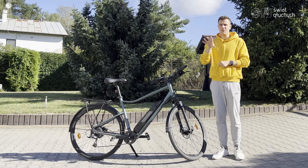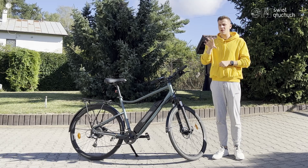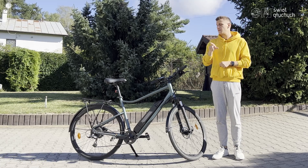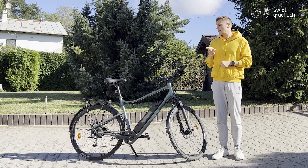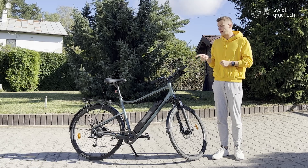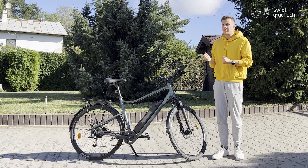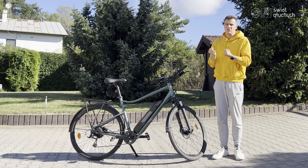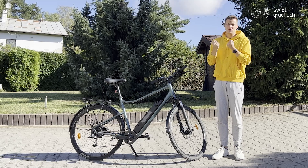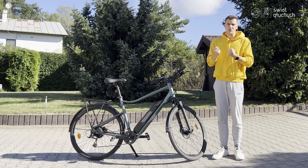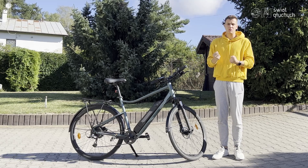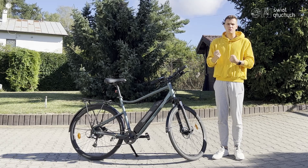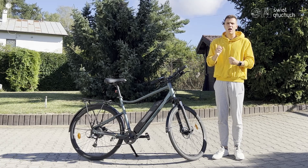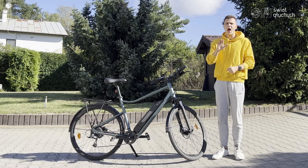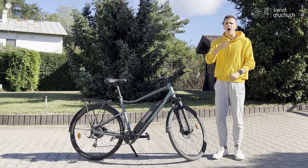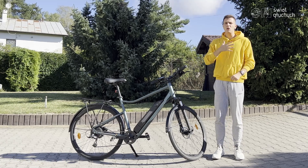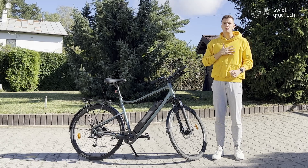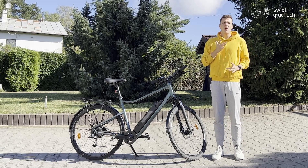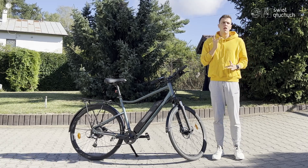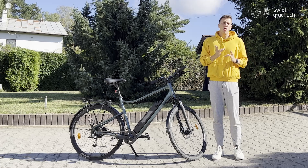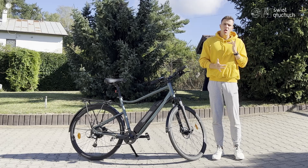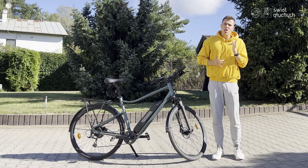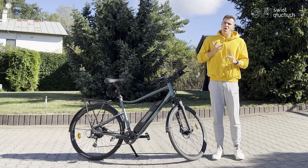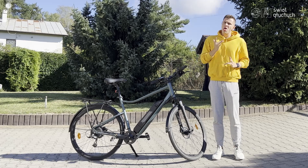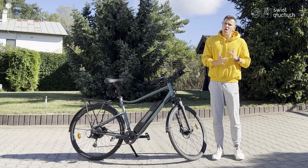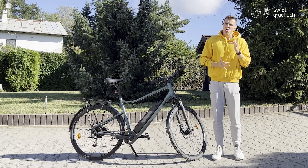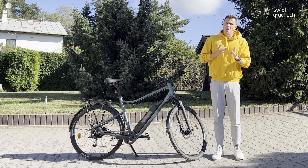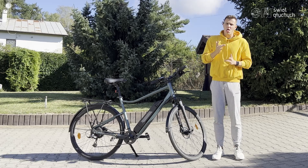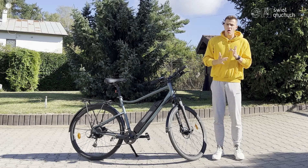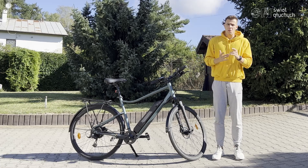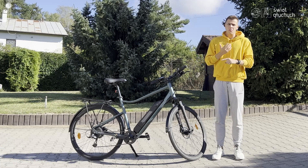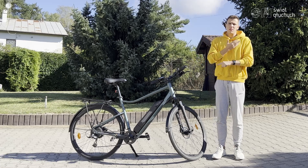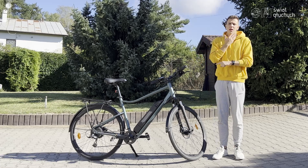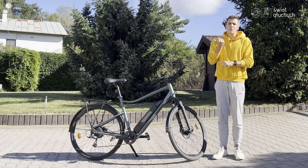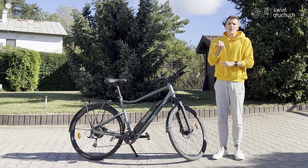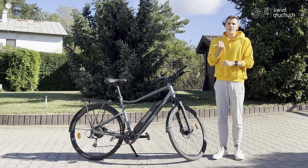so it is much heavier, but we do not feel it,